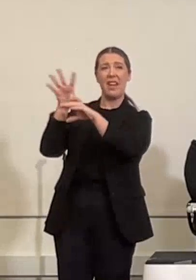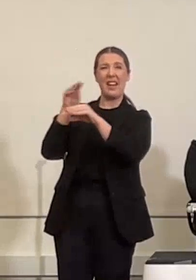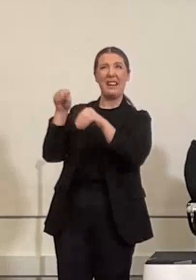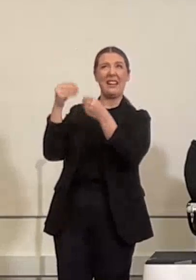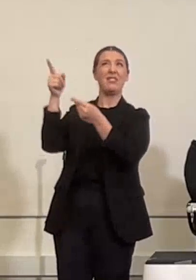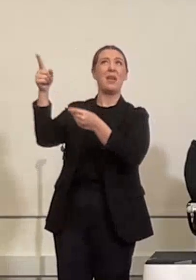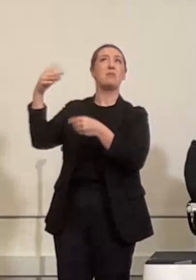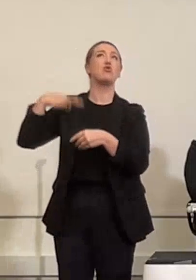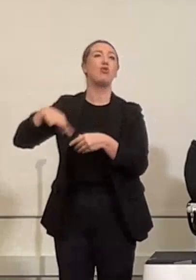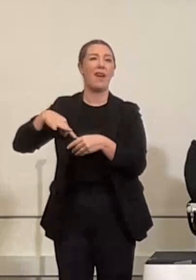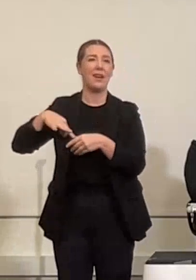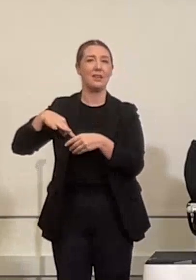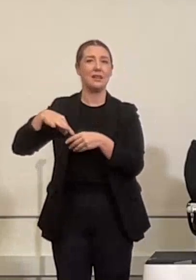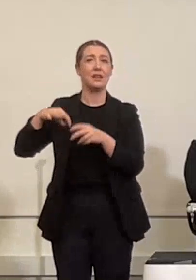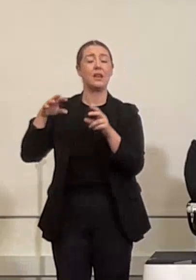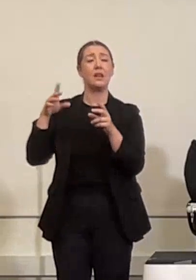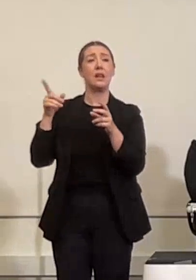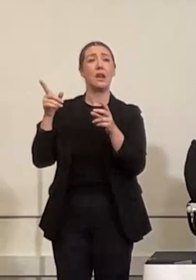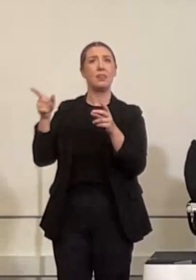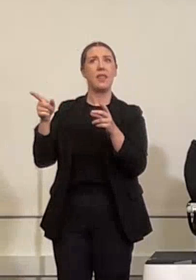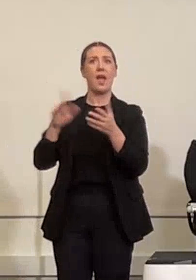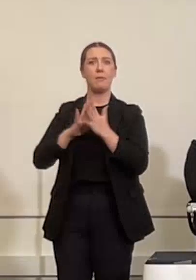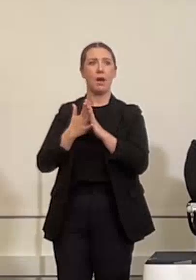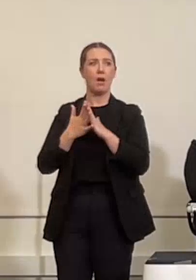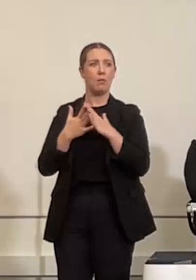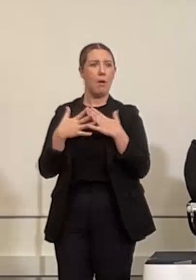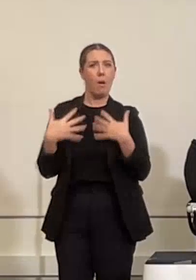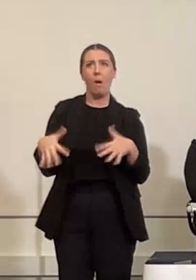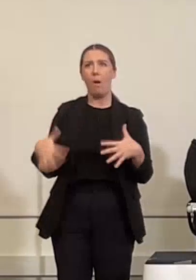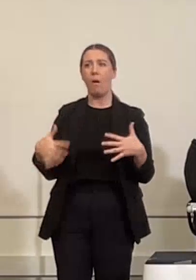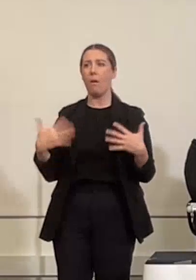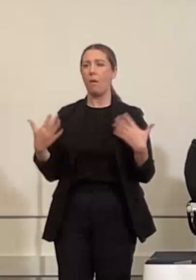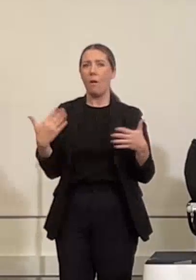where they're like what's going to be our big stage moment and